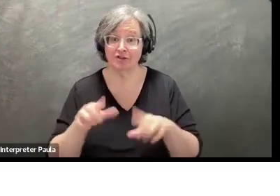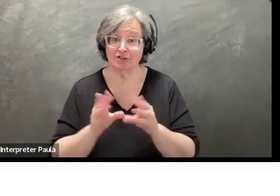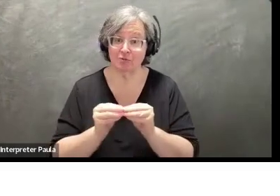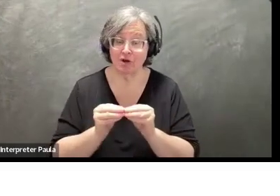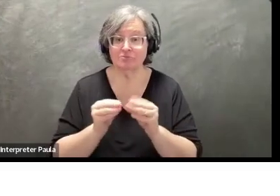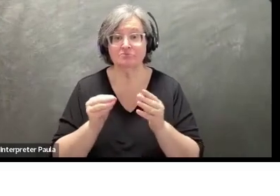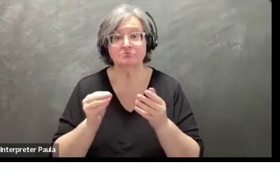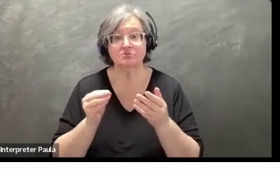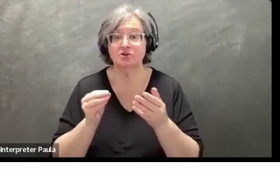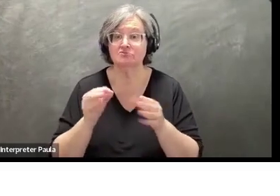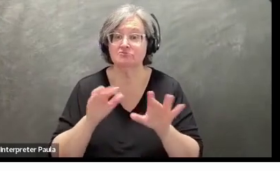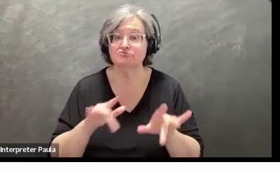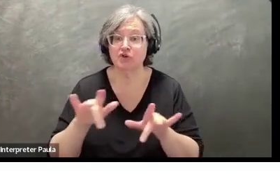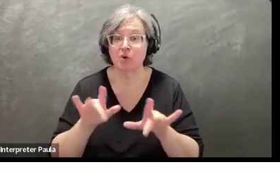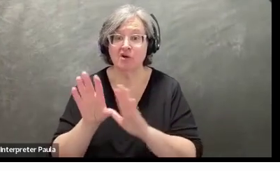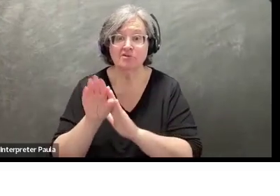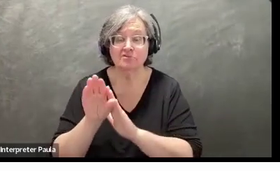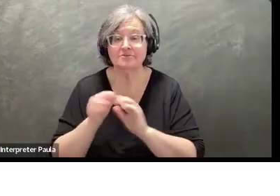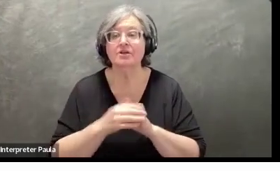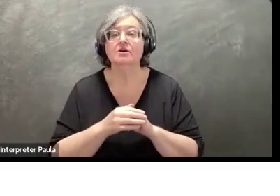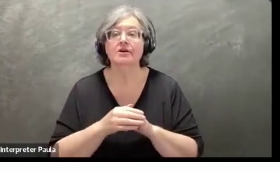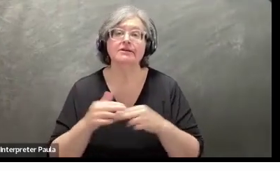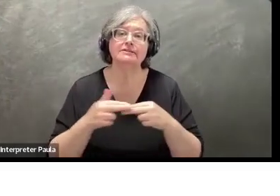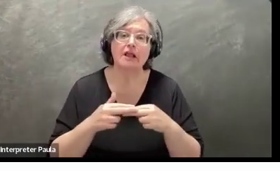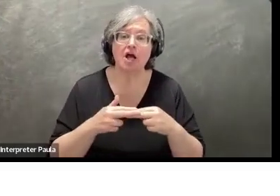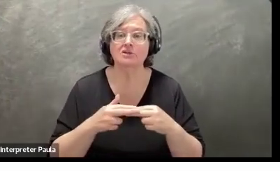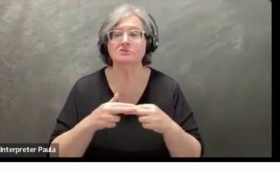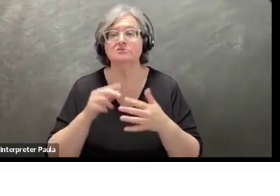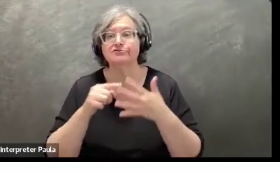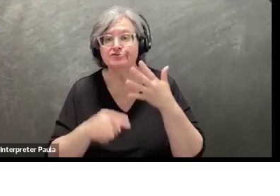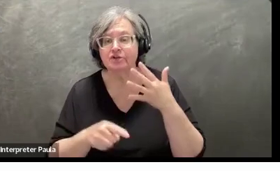resources one day after the webinar and grassroots project